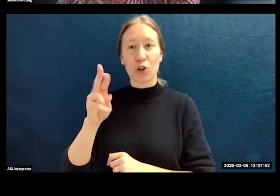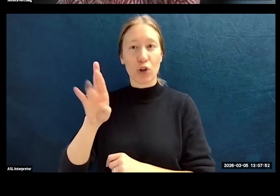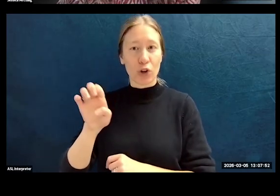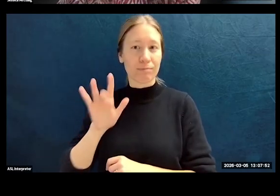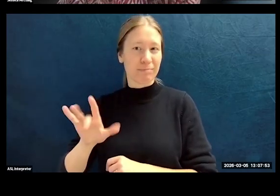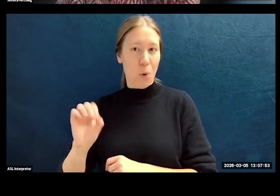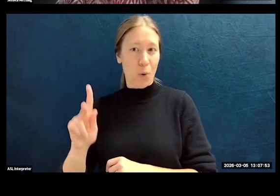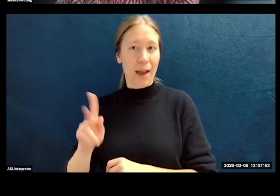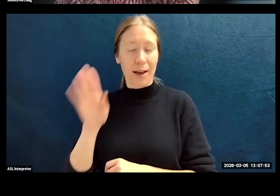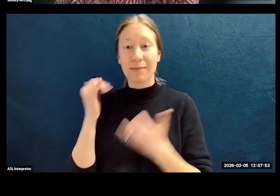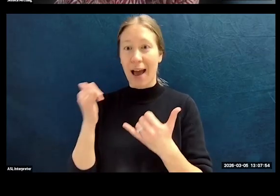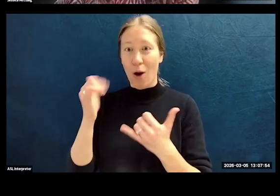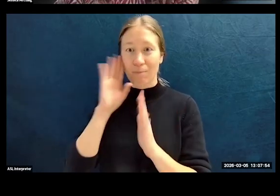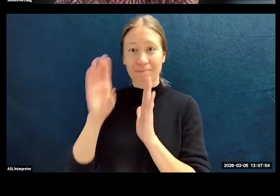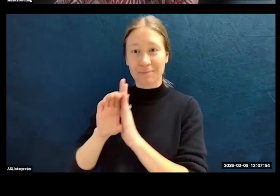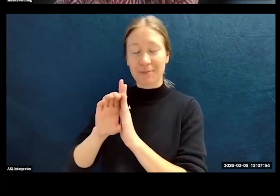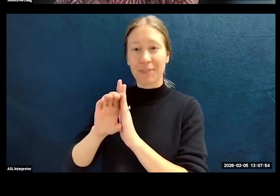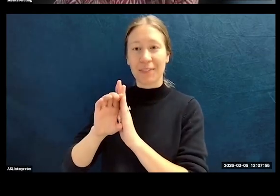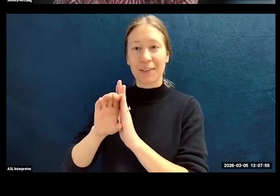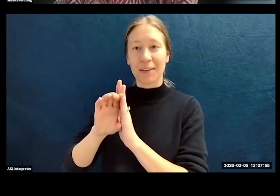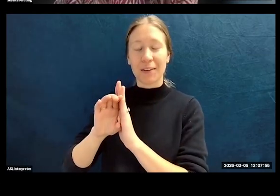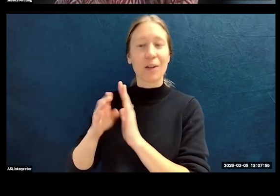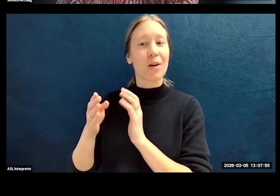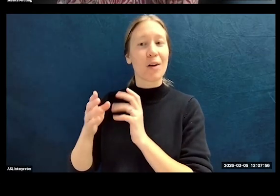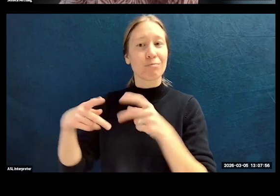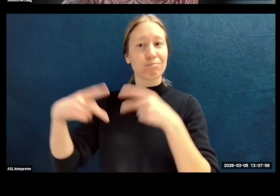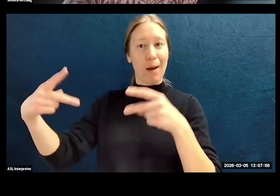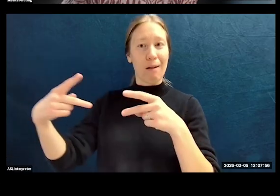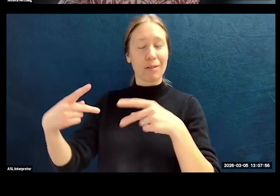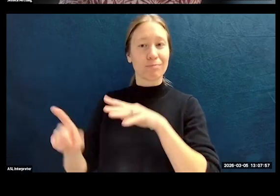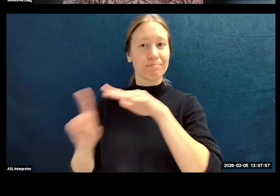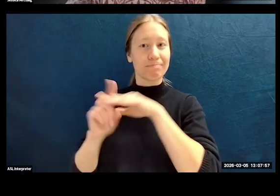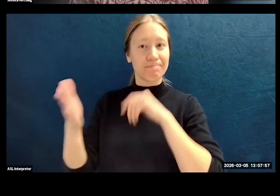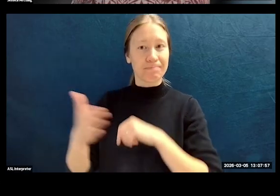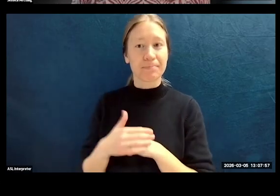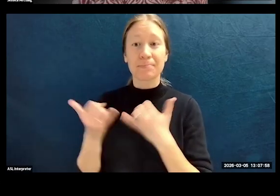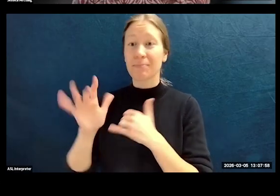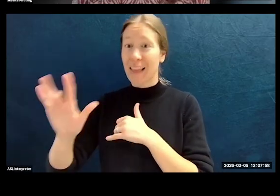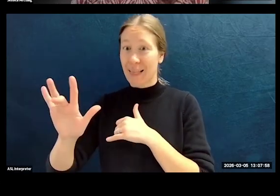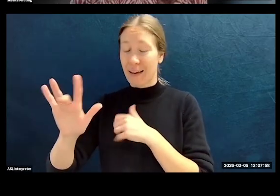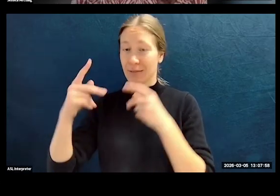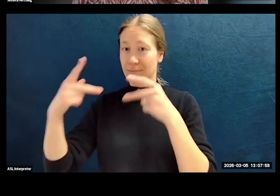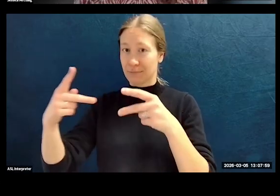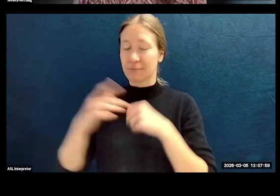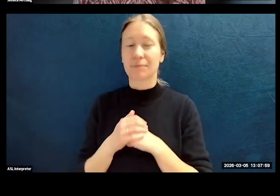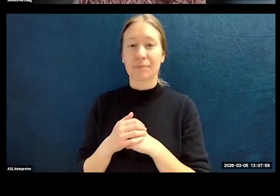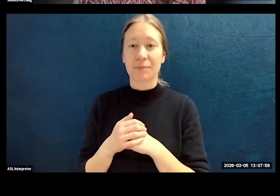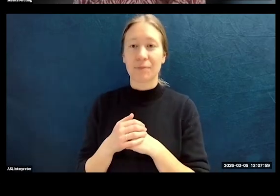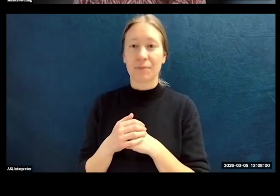and that will generate a figure tag in our Tags pane. With the figure tag selected, we're going to open up our Content pane.